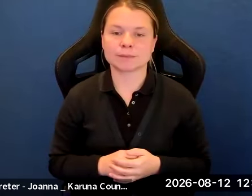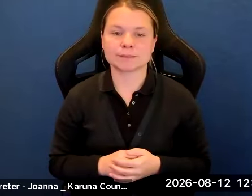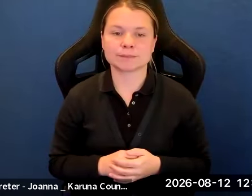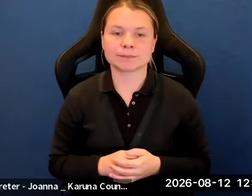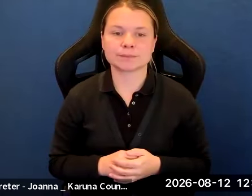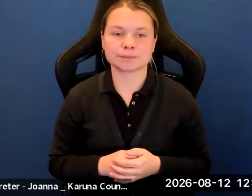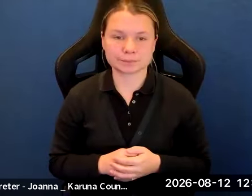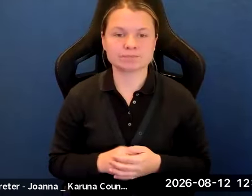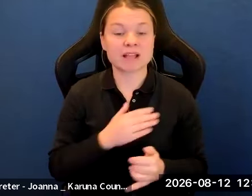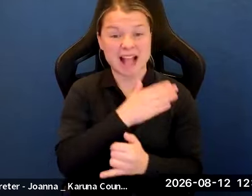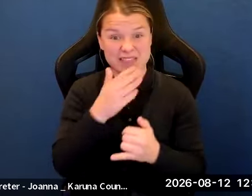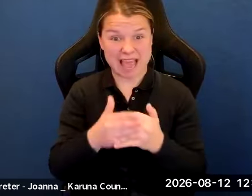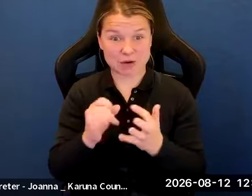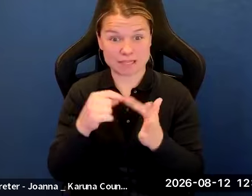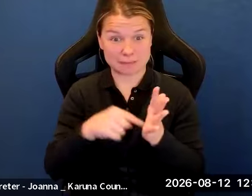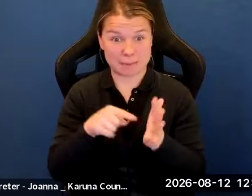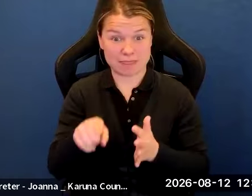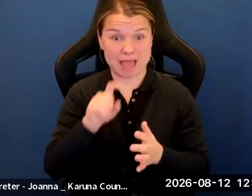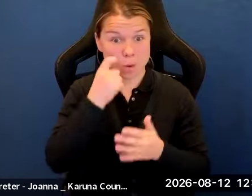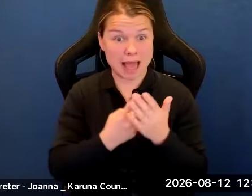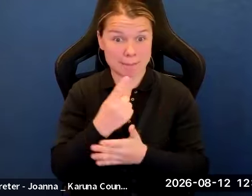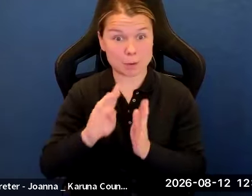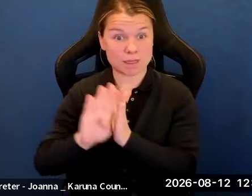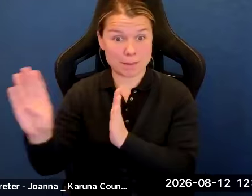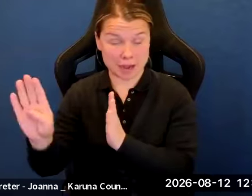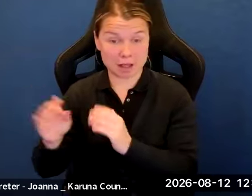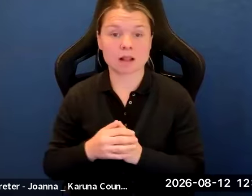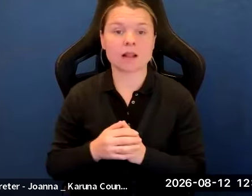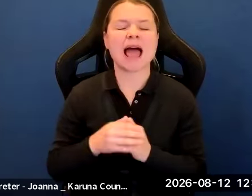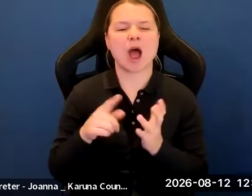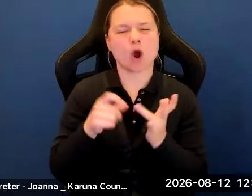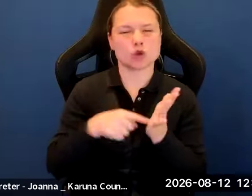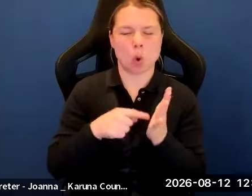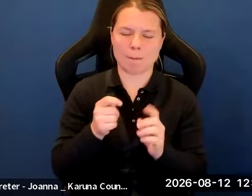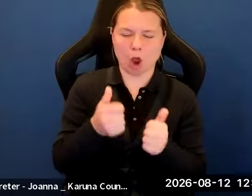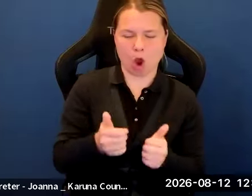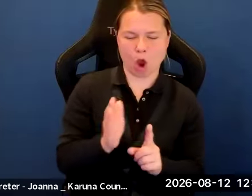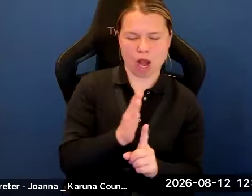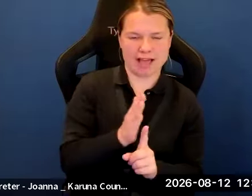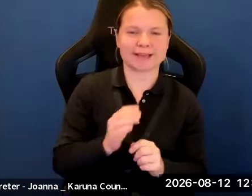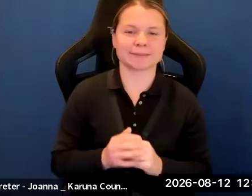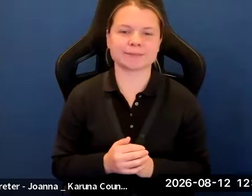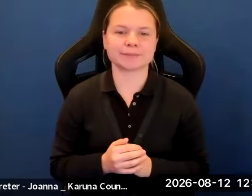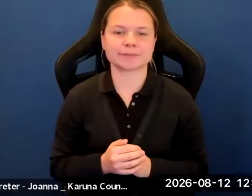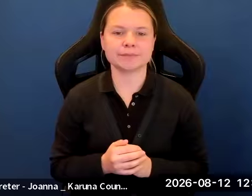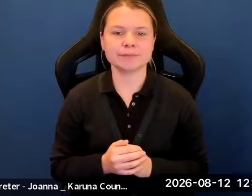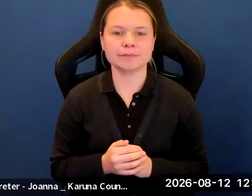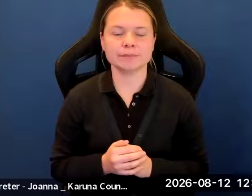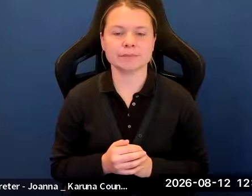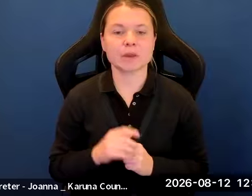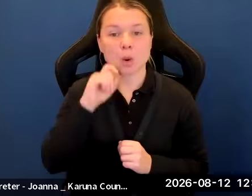to assess those applications. I will talk a little bit more about that process in a little bit. And that will happen at